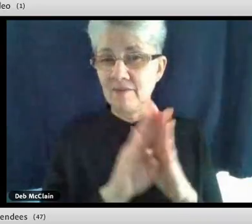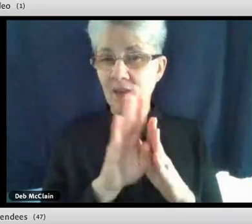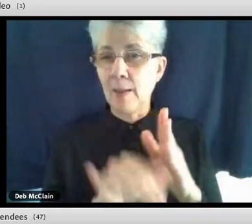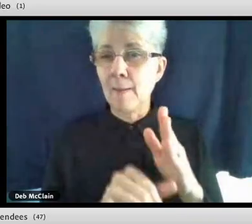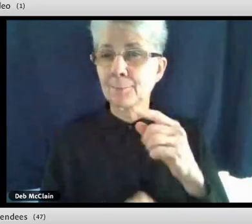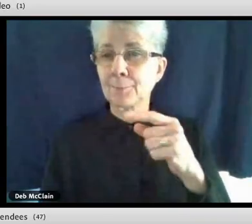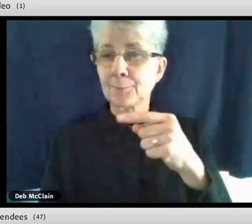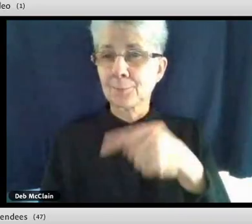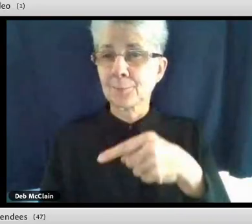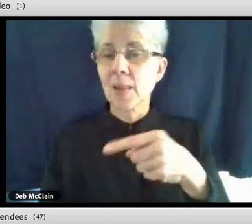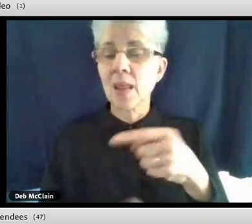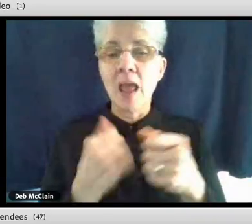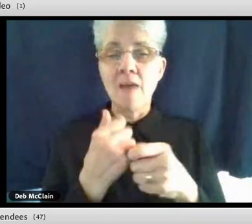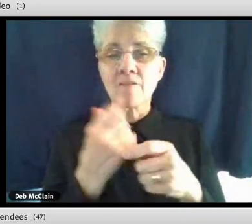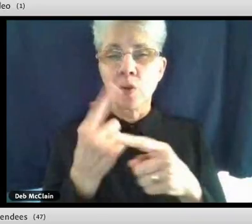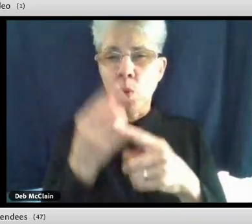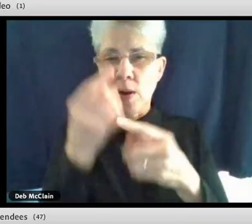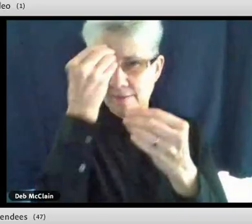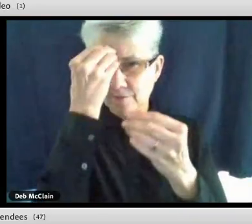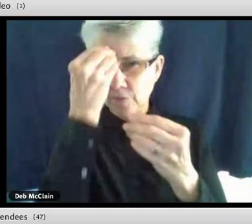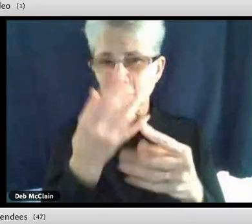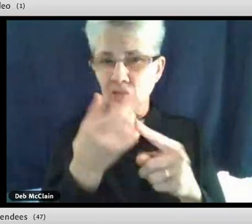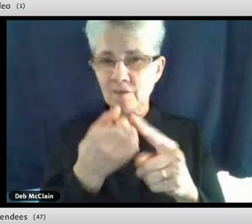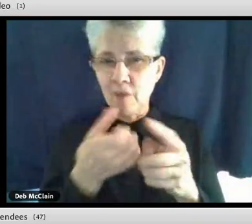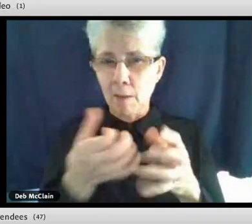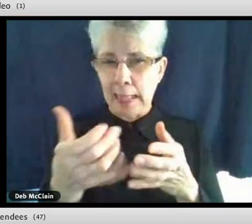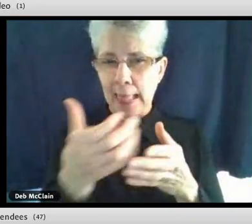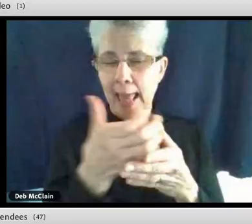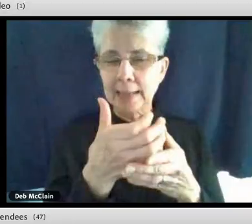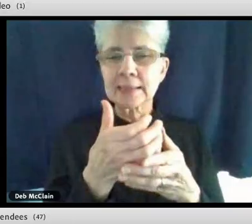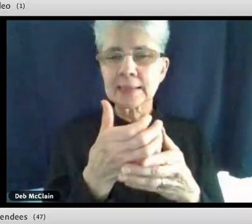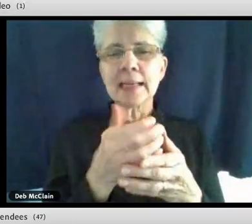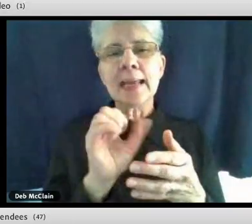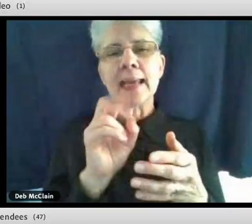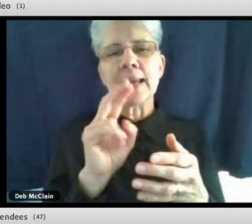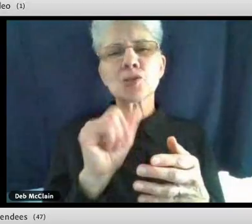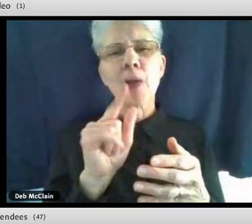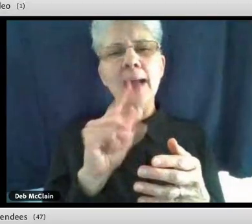and so again, you can see everywhere they've gotten their data from. It's an interactive map.